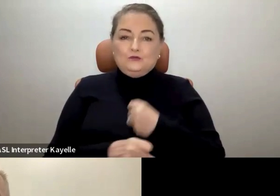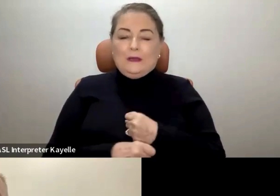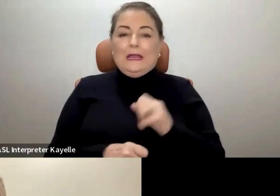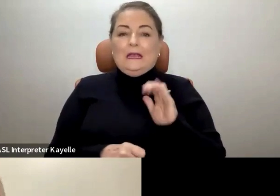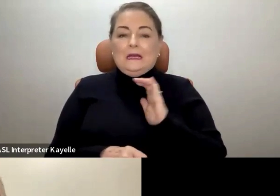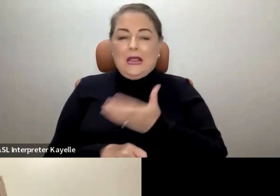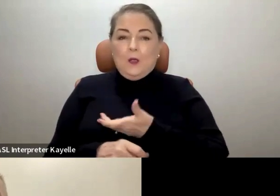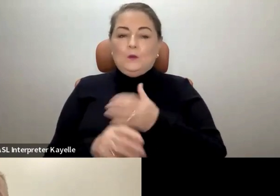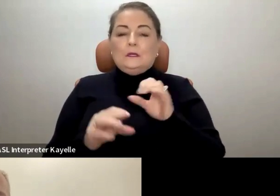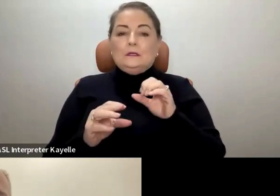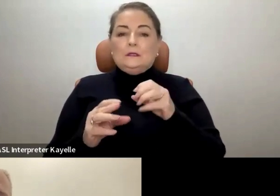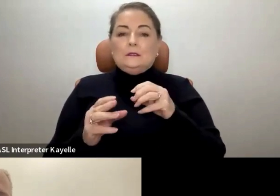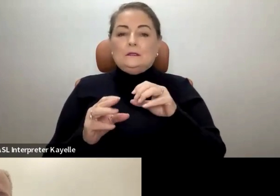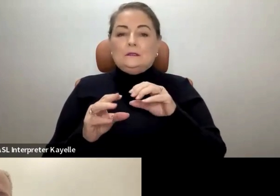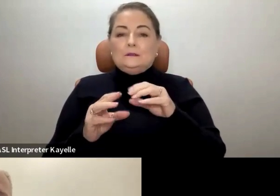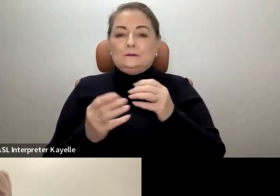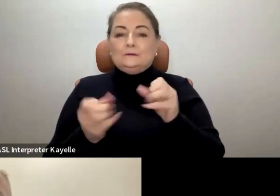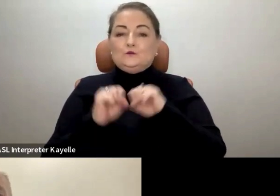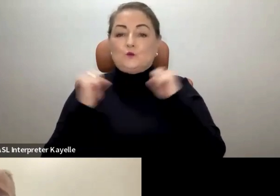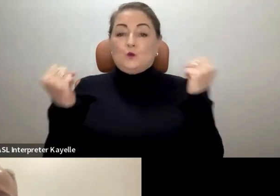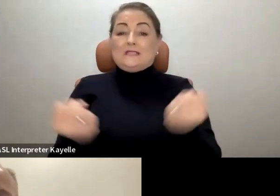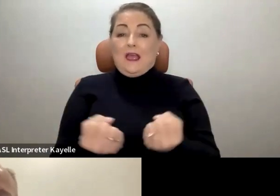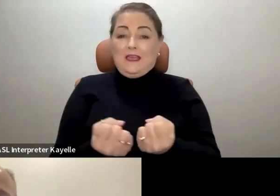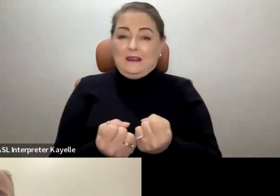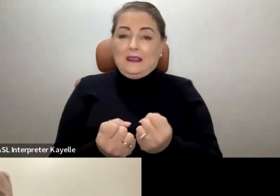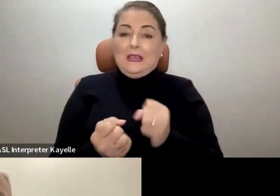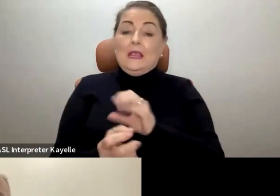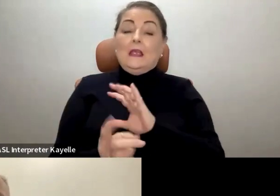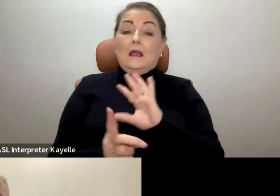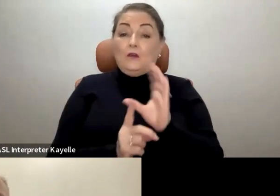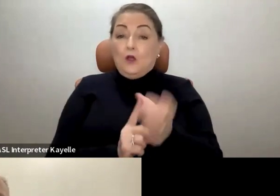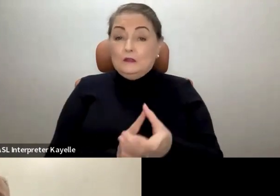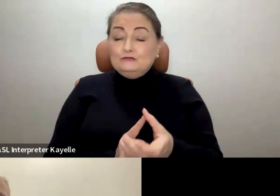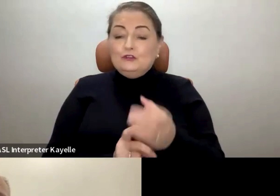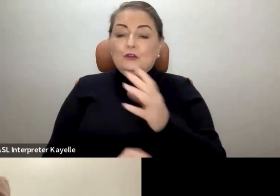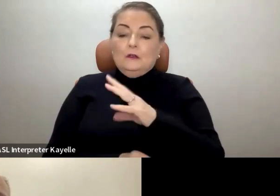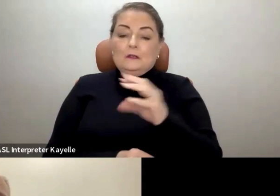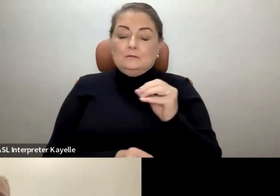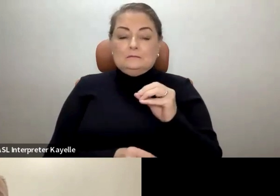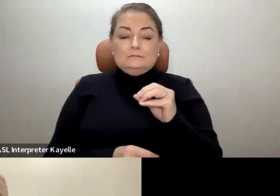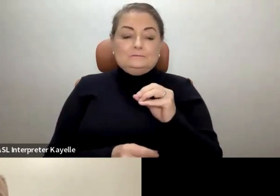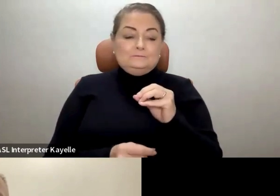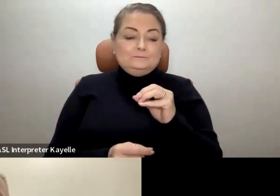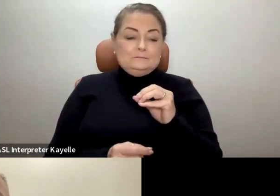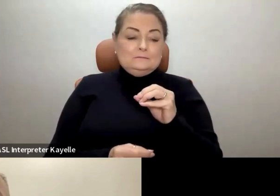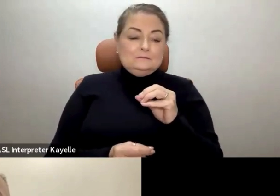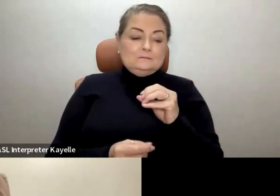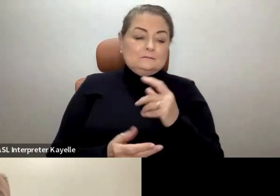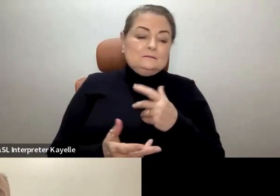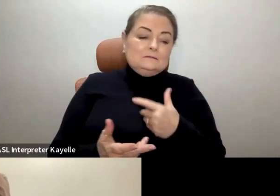society and our our culture. And, and we want to, and we want